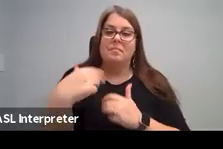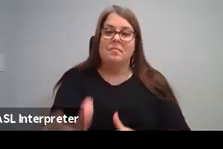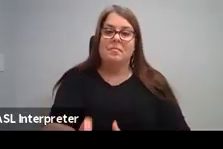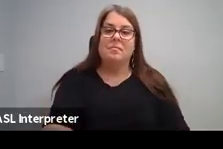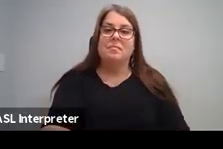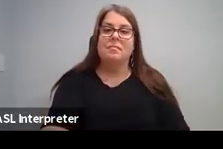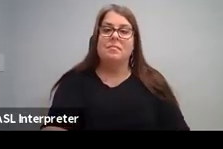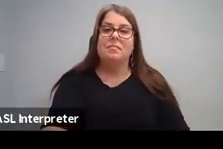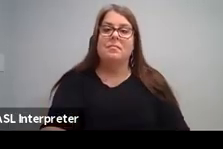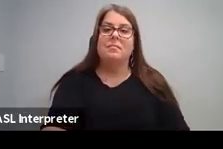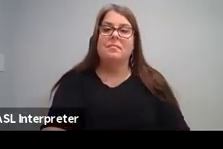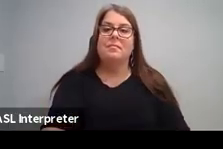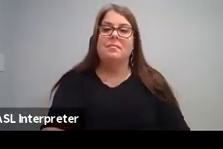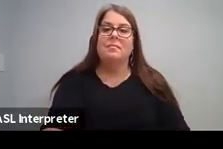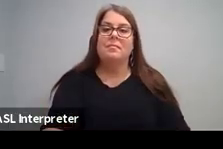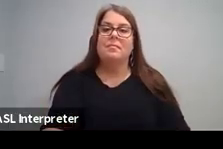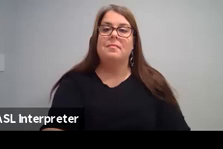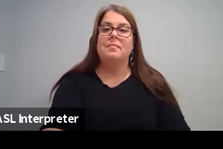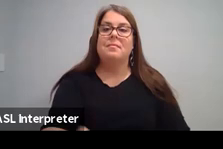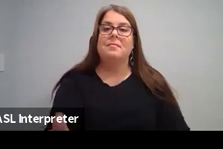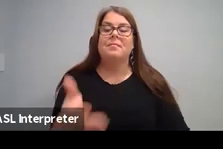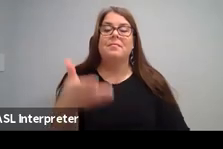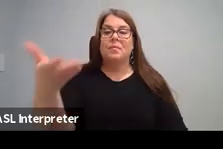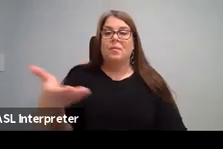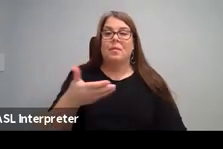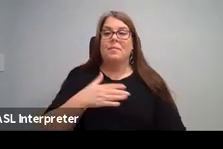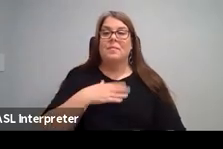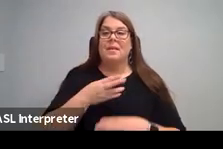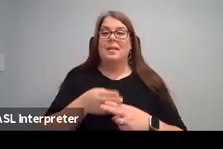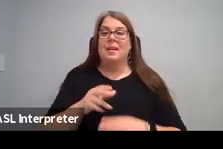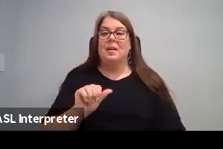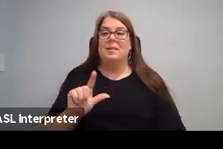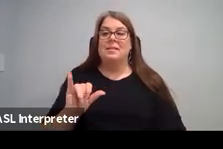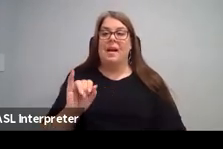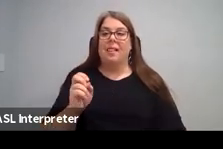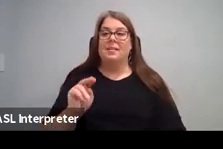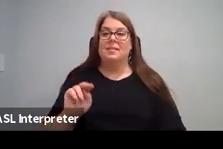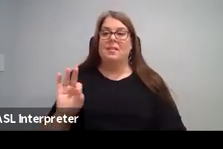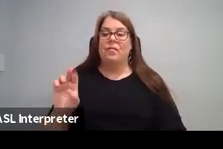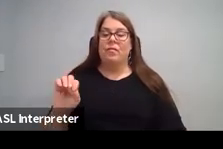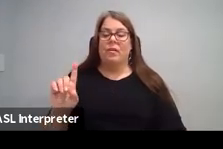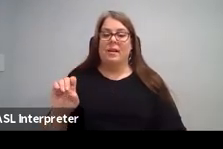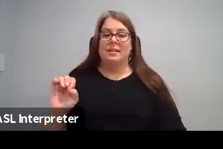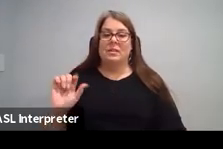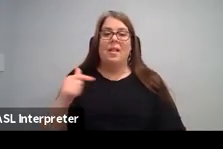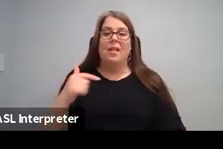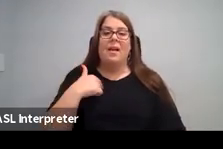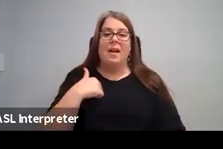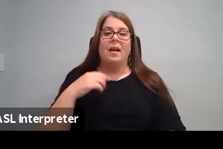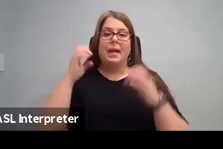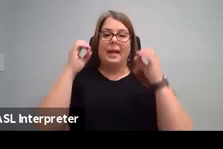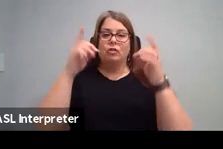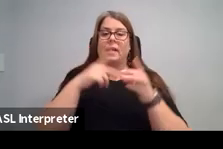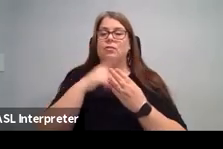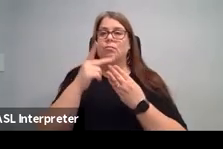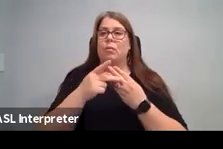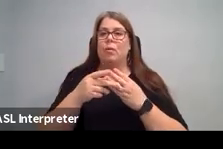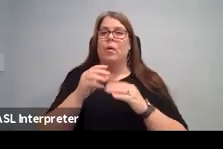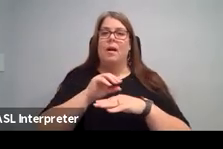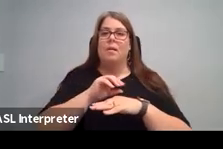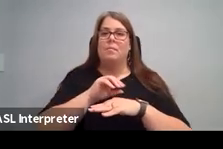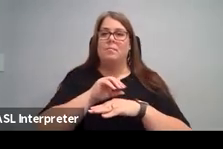Allison Frenzel : Welcome, everyone. My name is Allison friends will, and I am education programs consultant with the California Department of Education in the high school innovations and initiatives office.